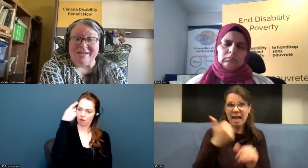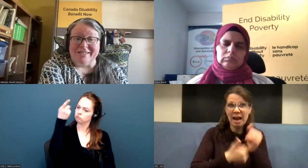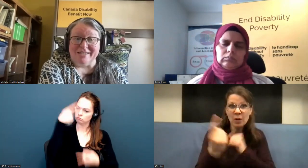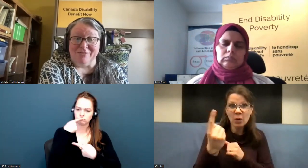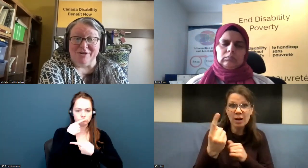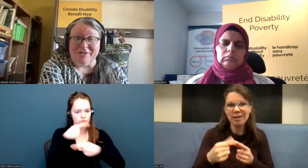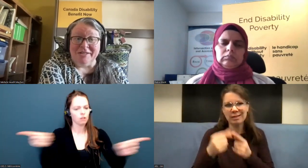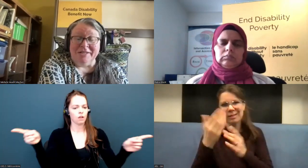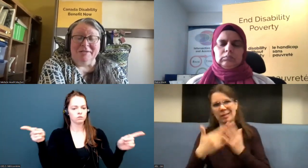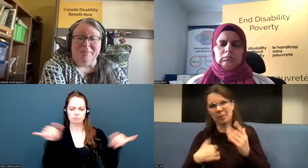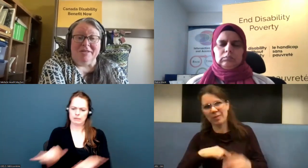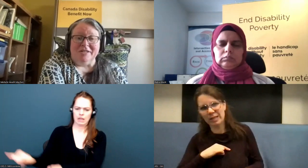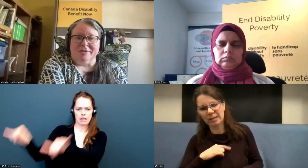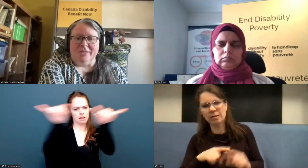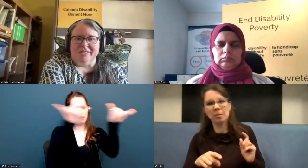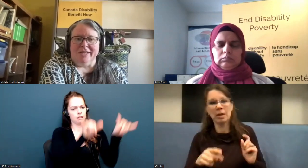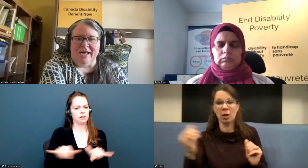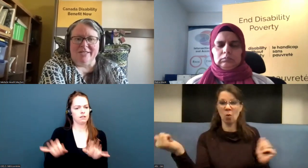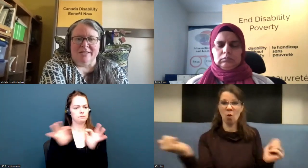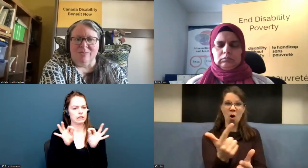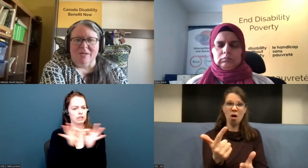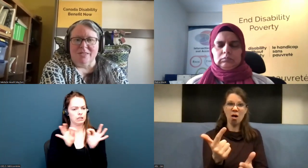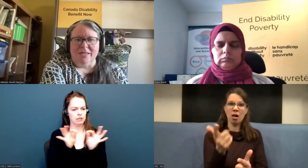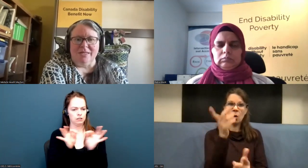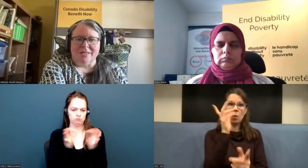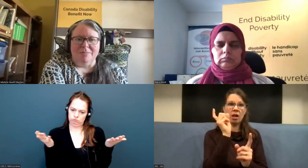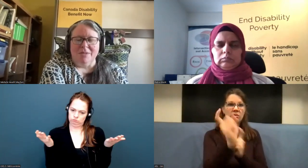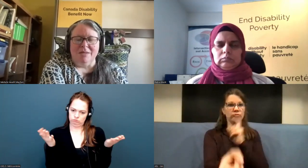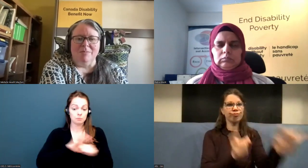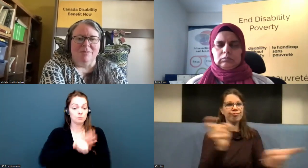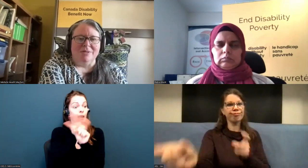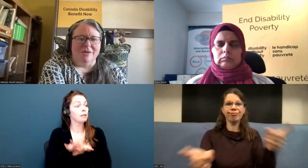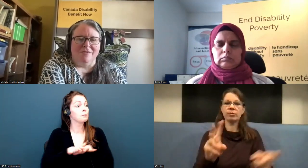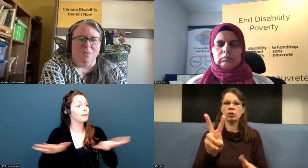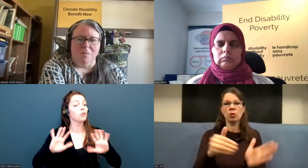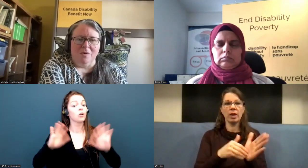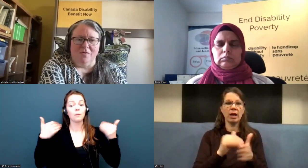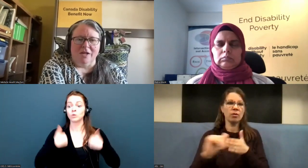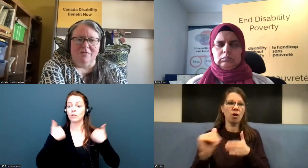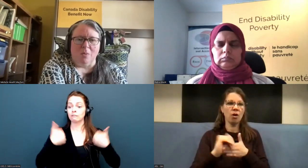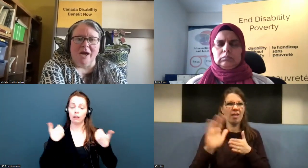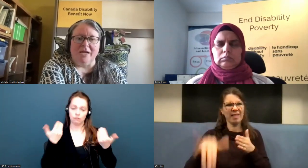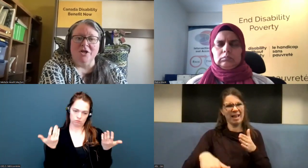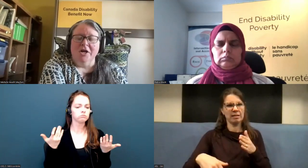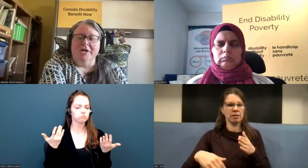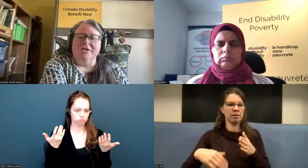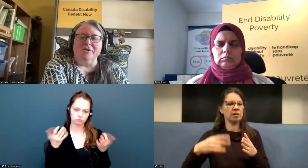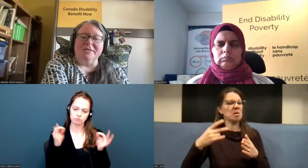TO LIVE ON BECAUSE WE SEE THAT AS WHAT'S NEEDED AS THE MINIMUM FOR A LIVING WAGE.